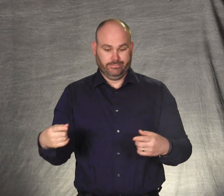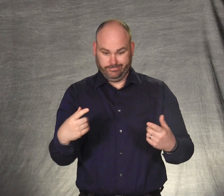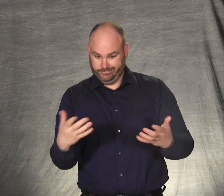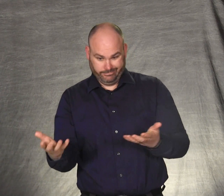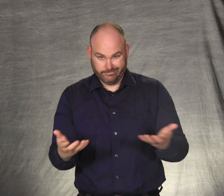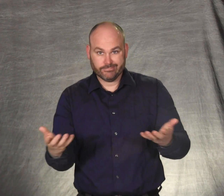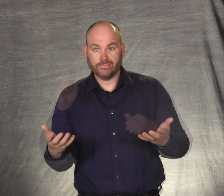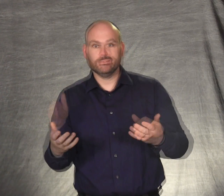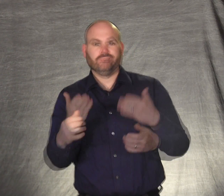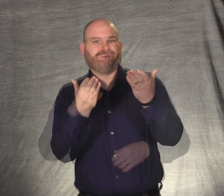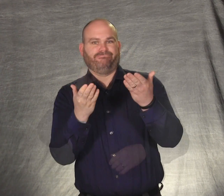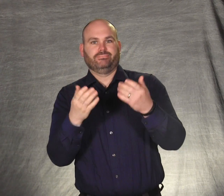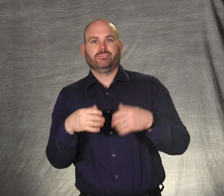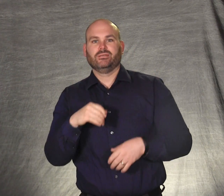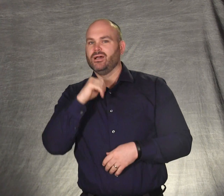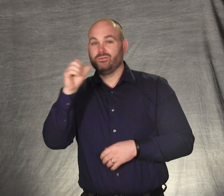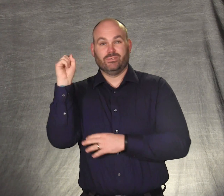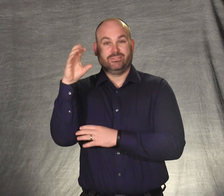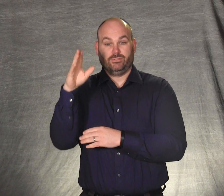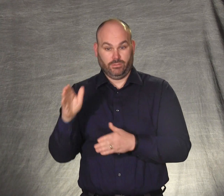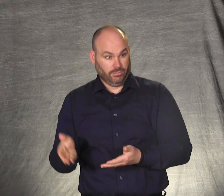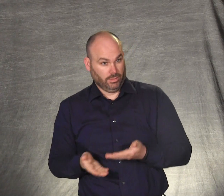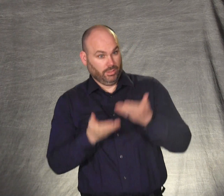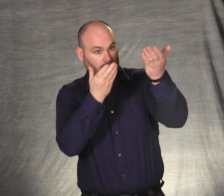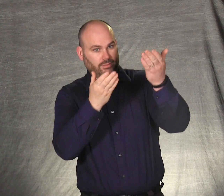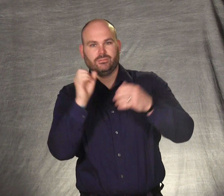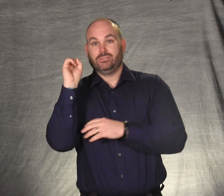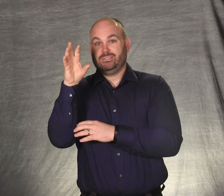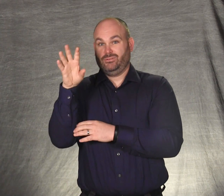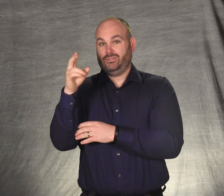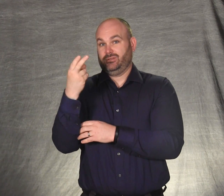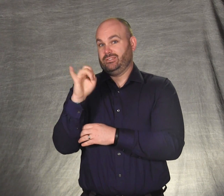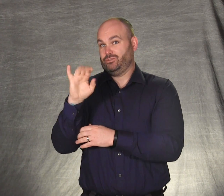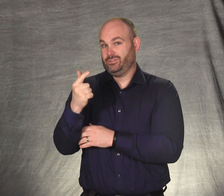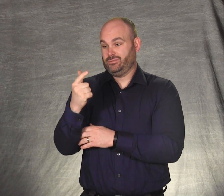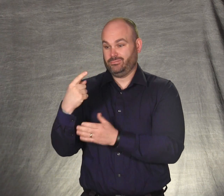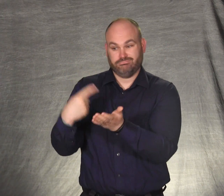was introduced. However, it did not receive a hearing